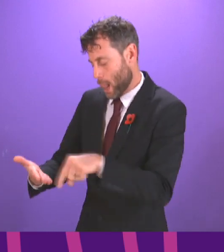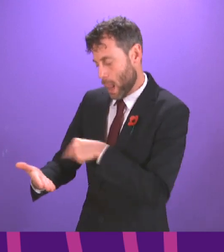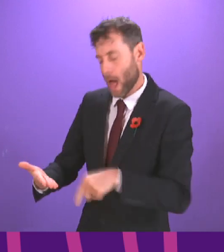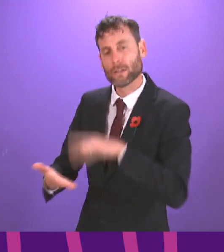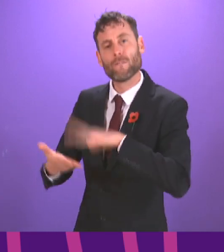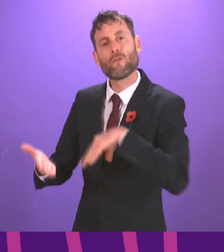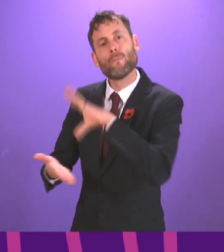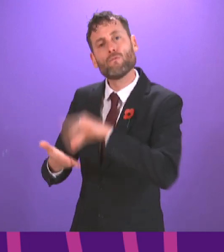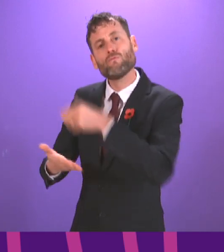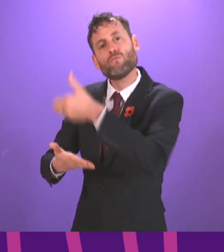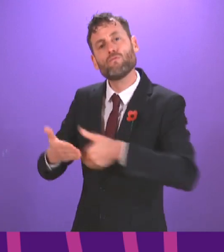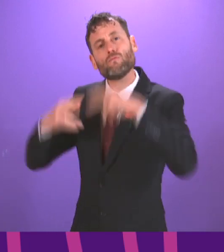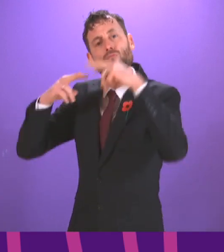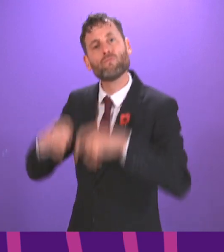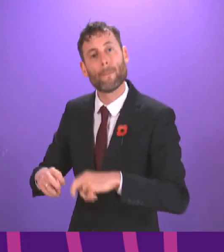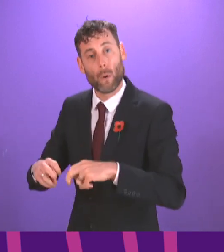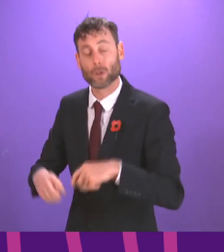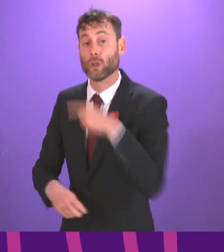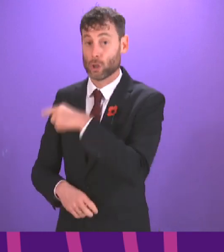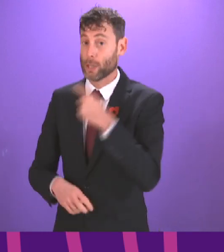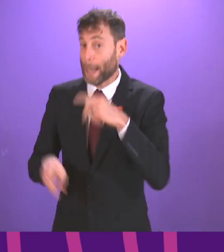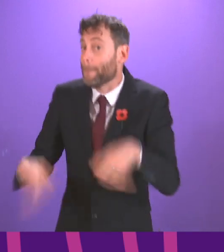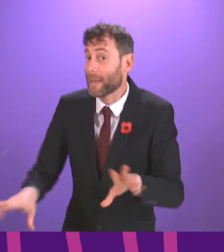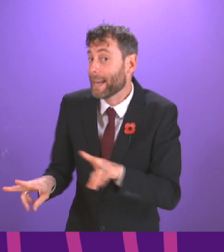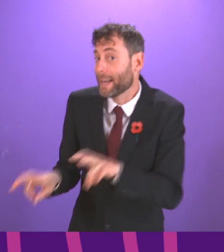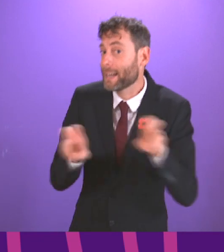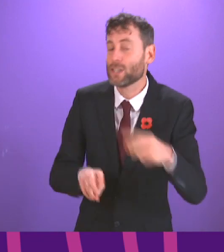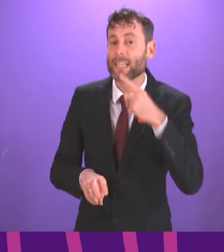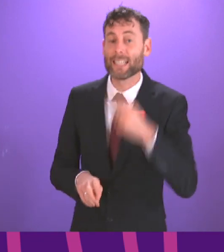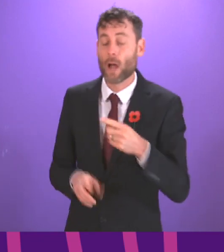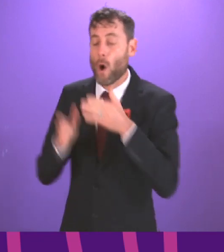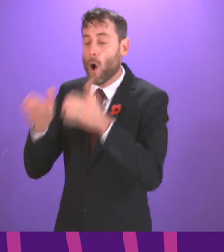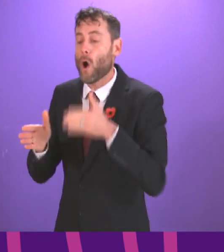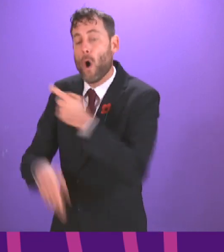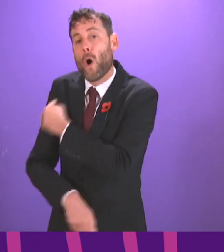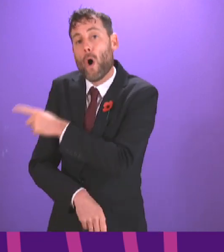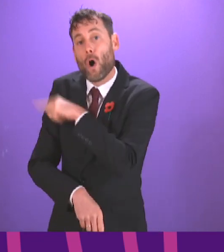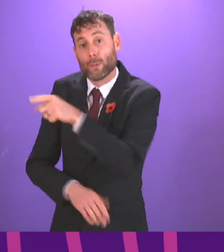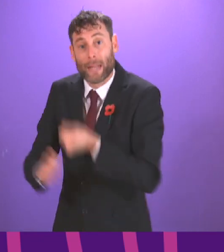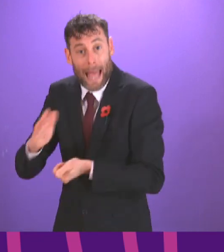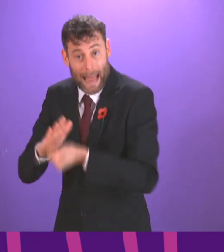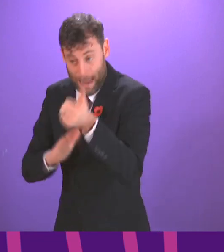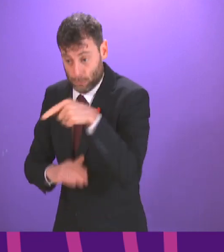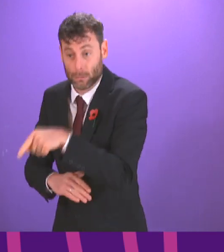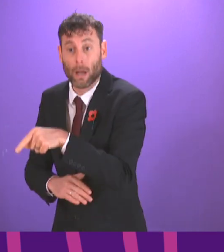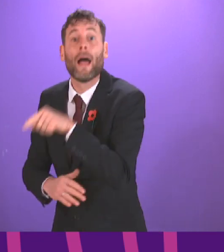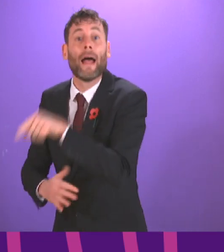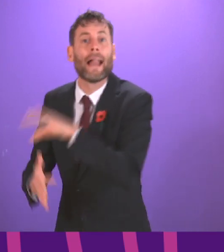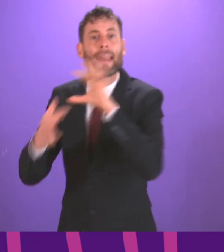“Overall, the analysis does not find statistical evidence that hospital discharges were associated with care home outbreaks.”